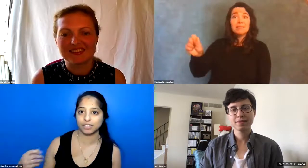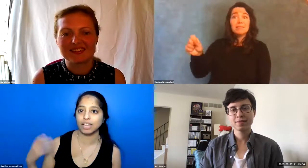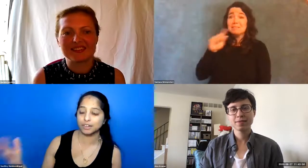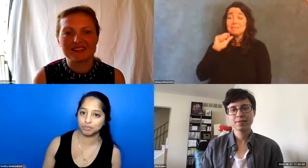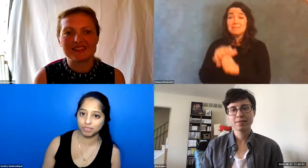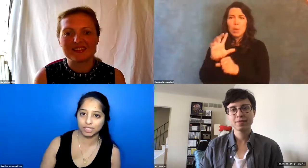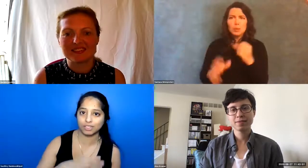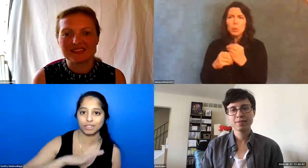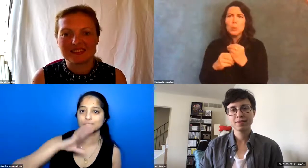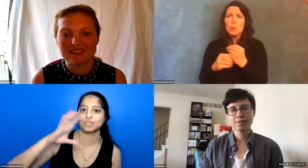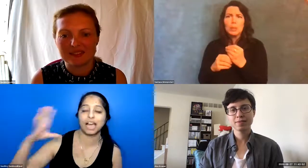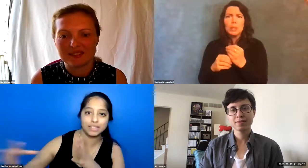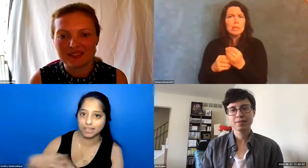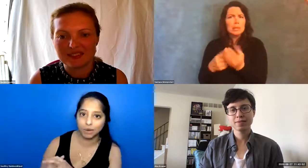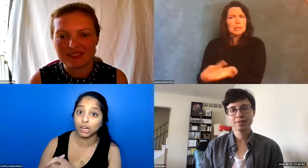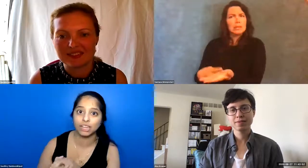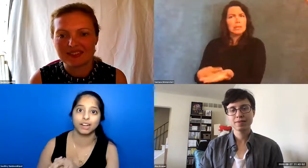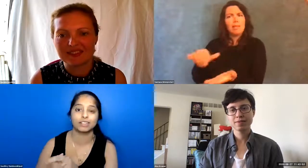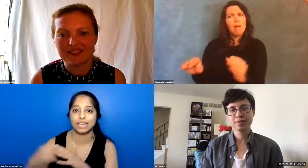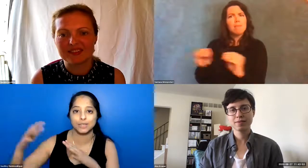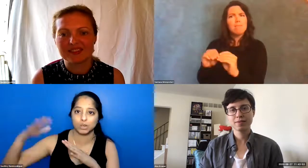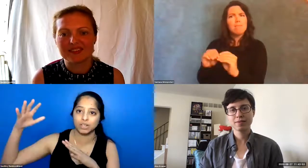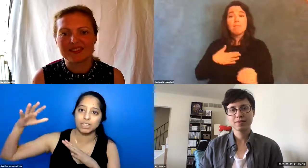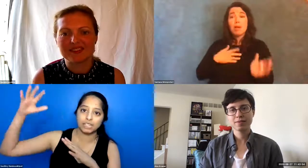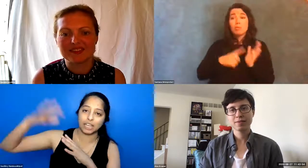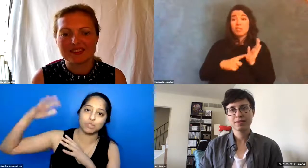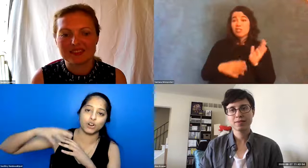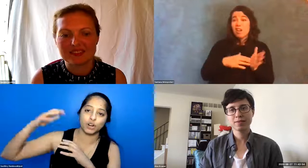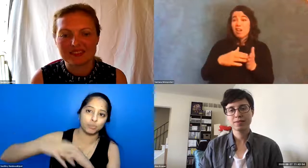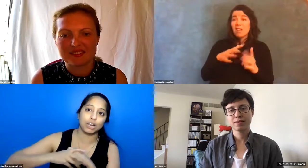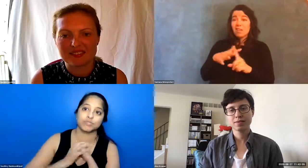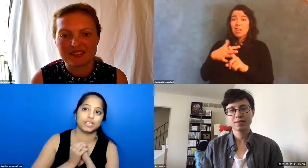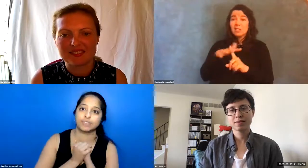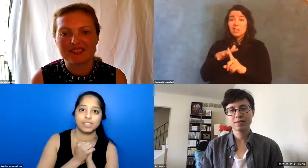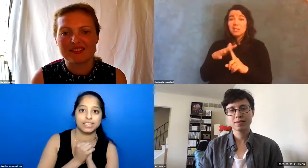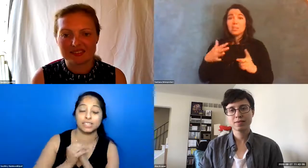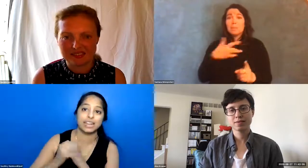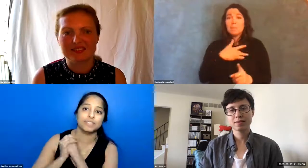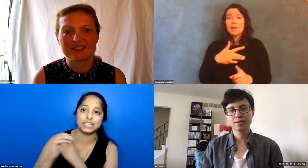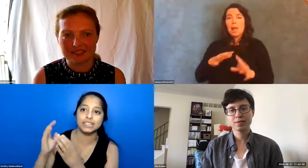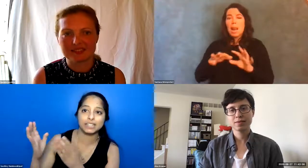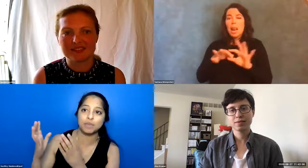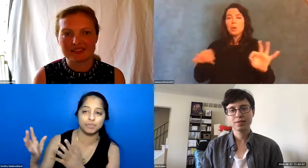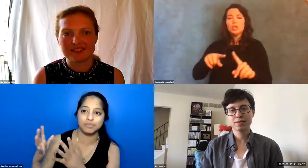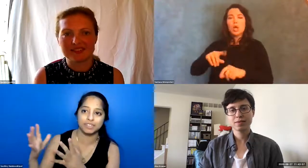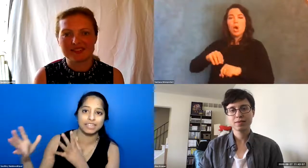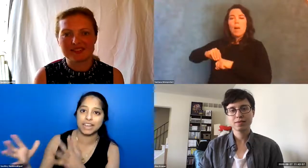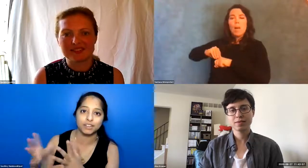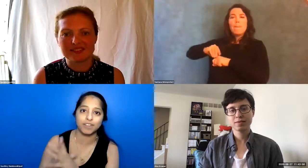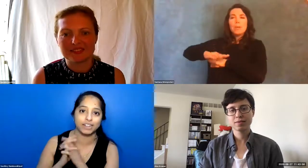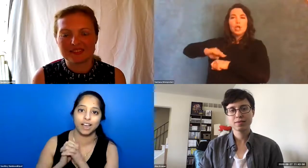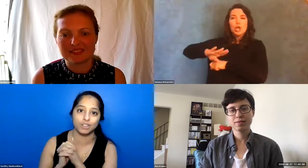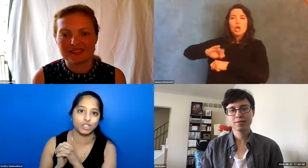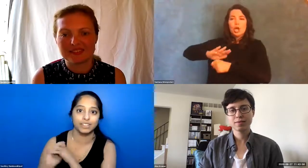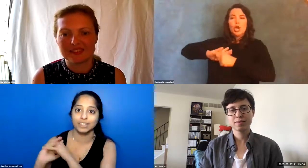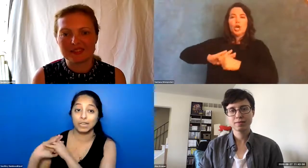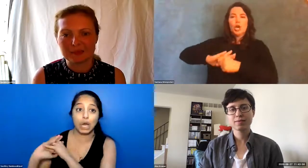Because a lot of contexts I work in are cases is where languages are under pressure for different reasons and I've seen this negative ideology